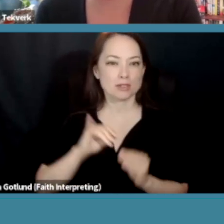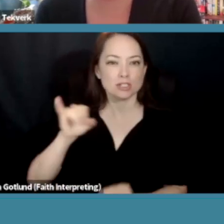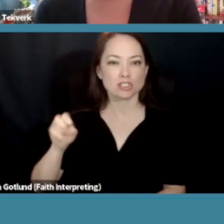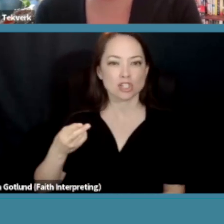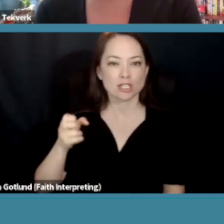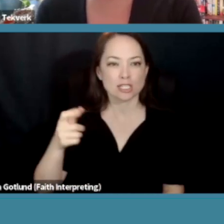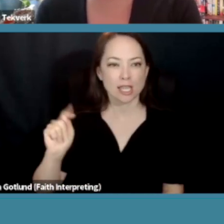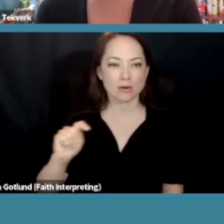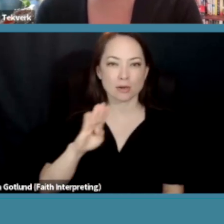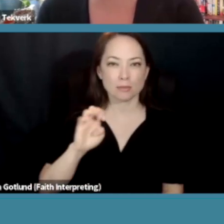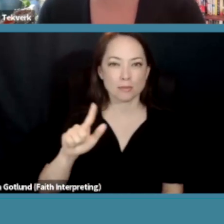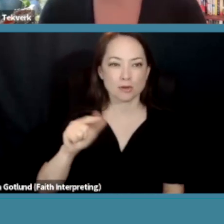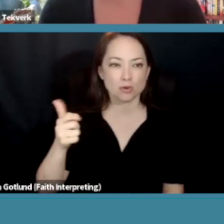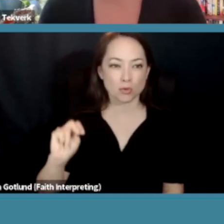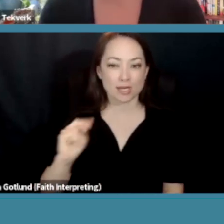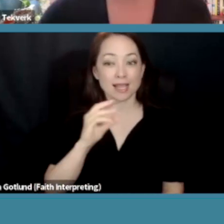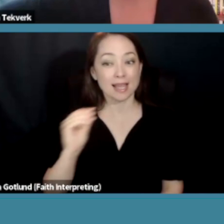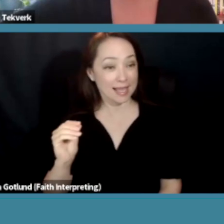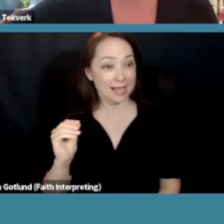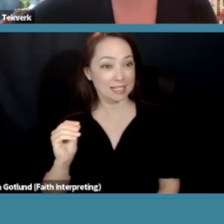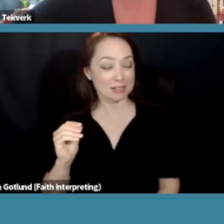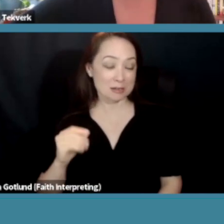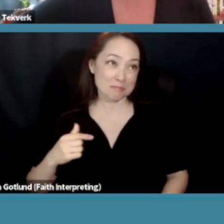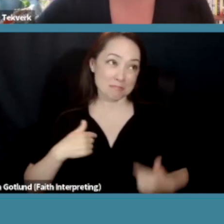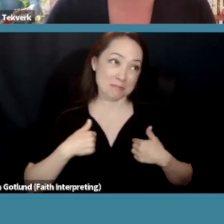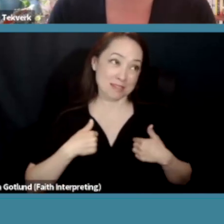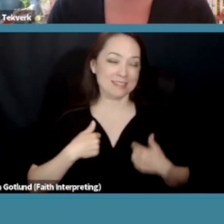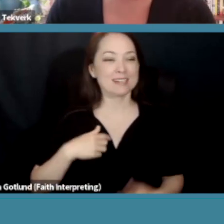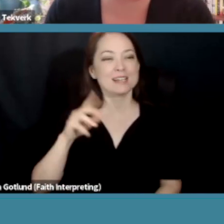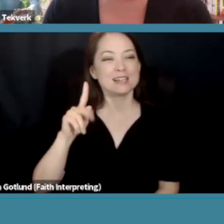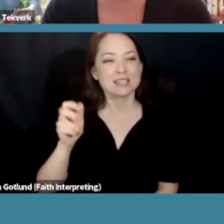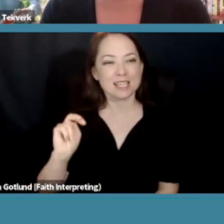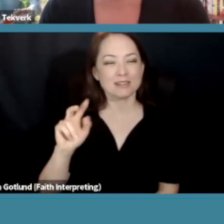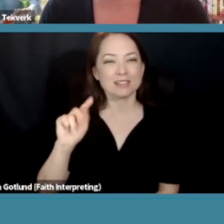Bill Green, and, tooting my own horn, but myself, Karen Tekverk.